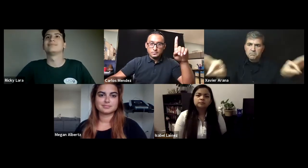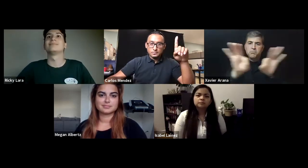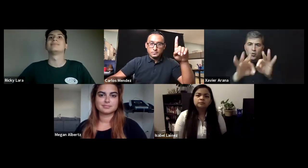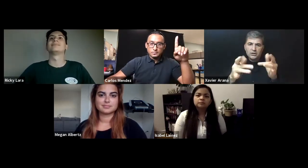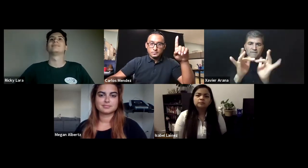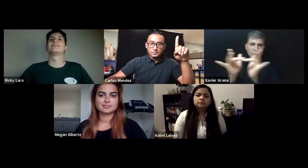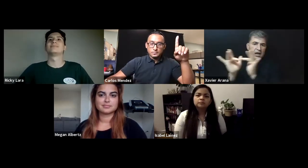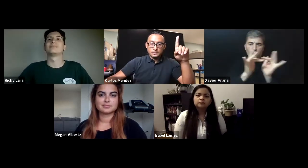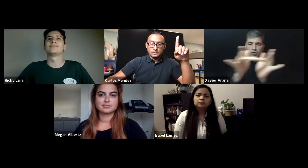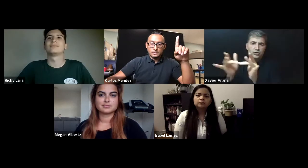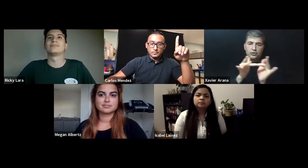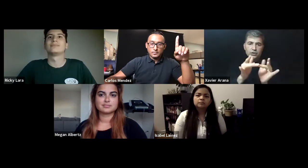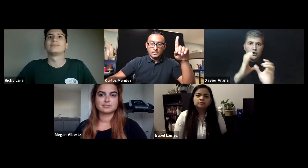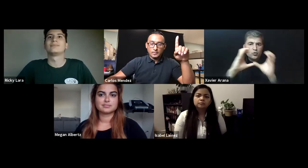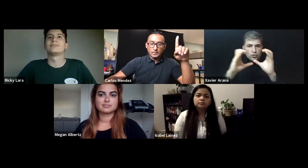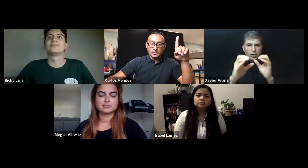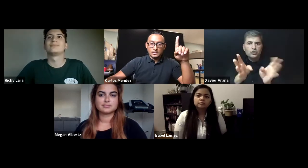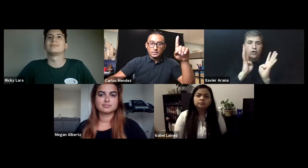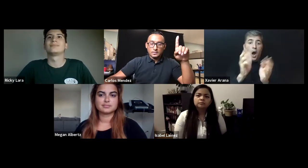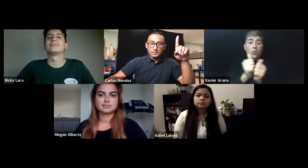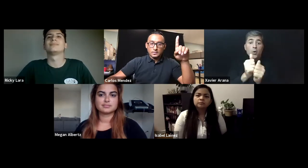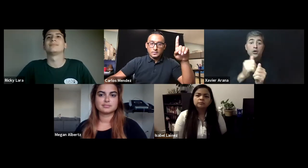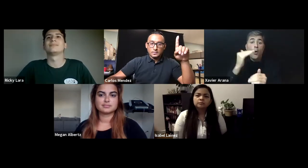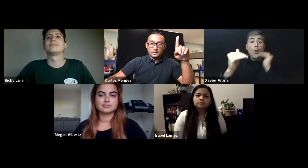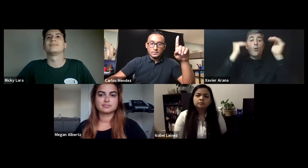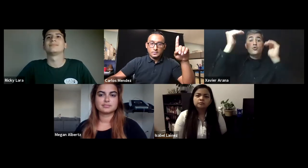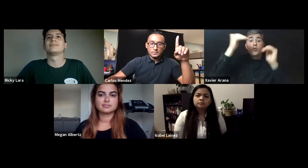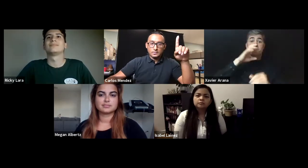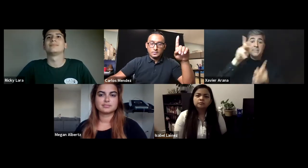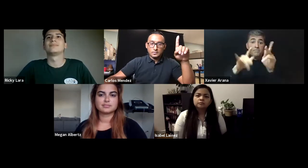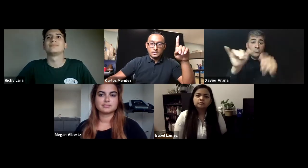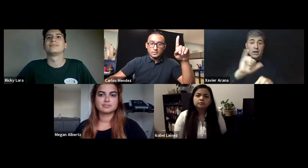with your communication, because that network of people,